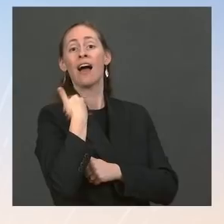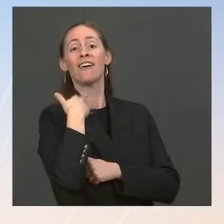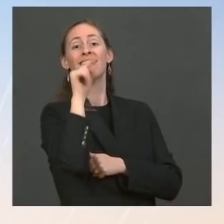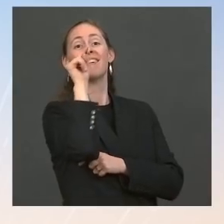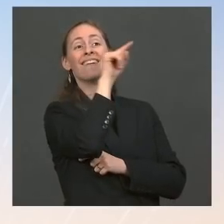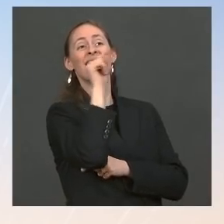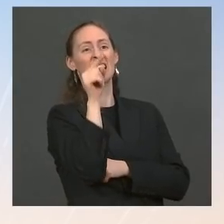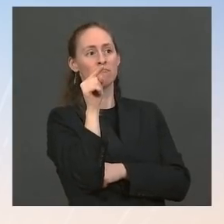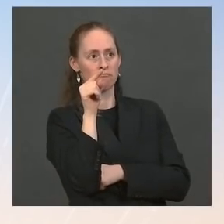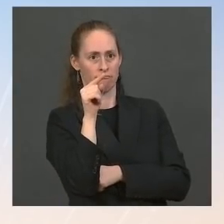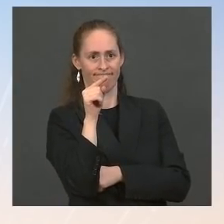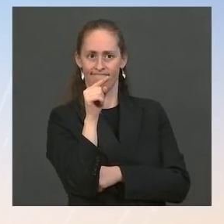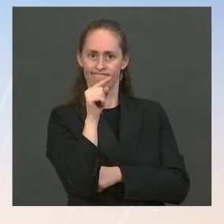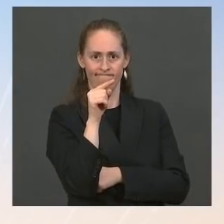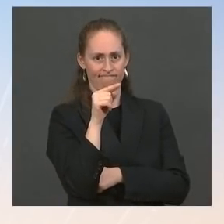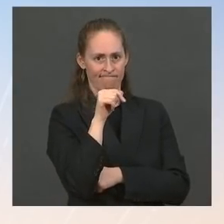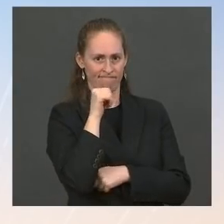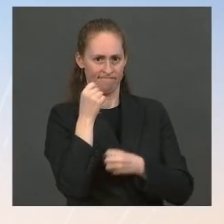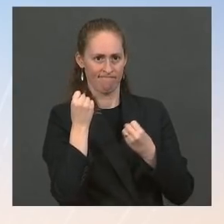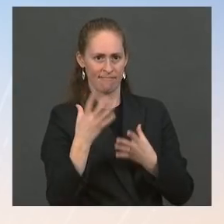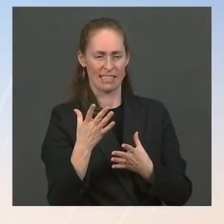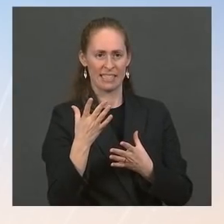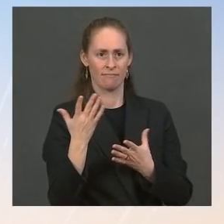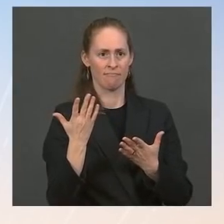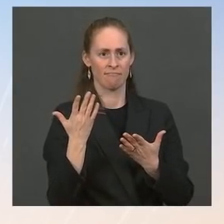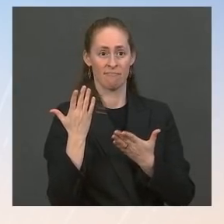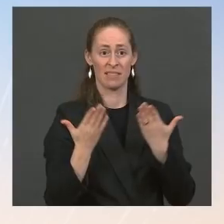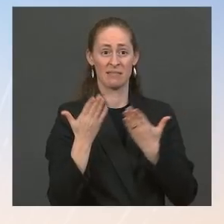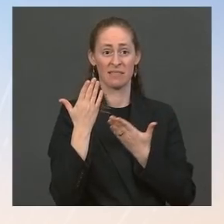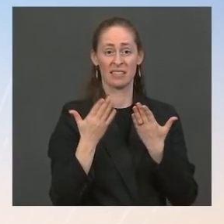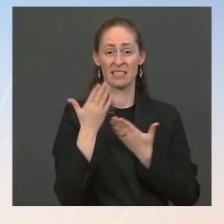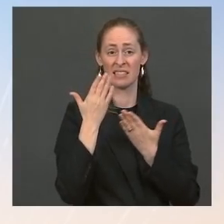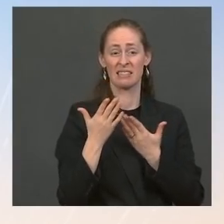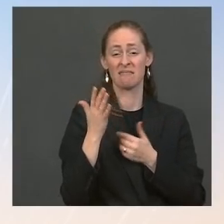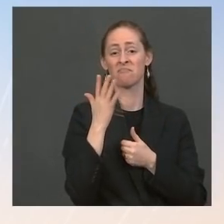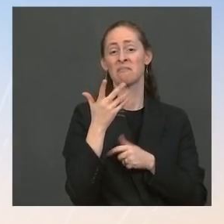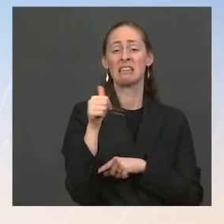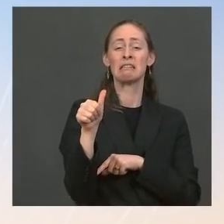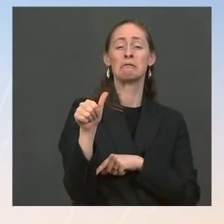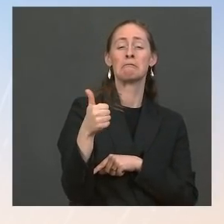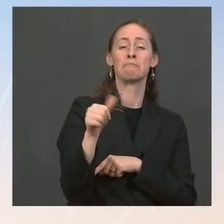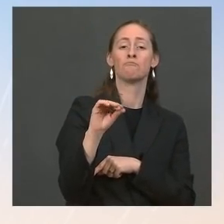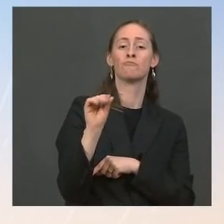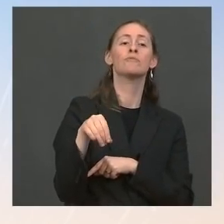of highly educated and trained personnel refusing the vaccine at one of their top weapons testing base.